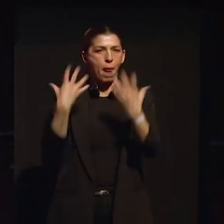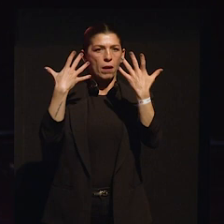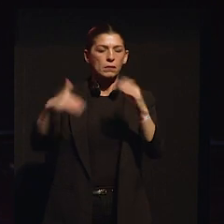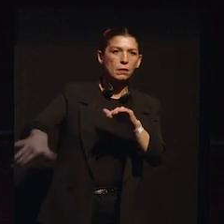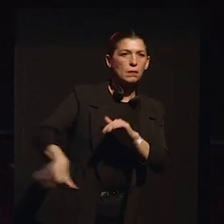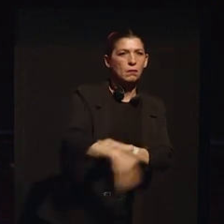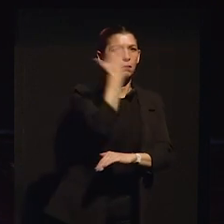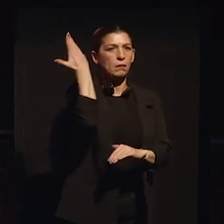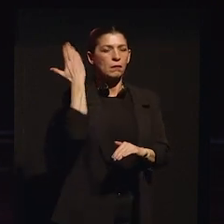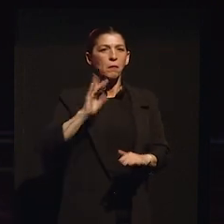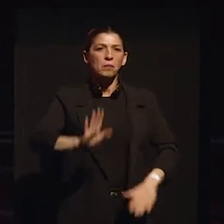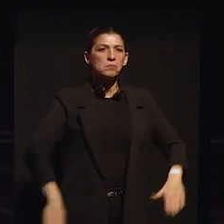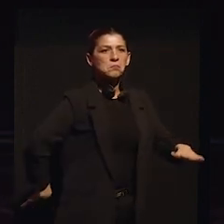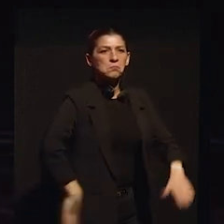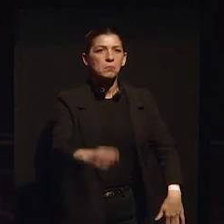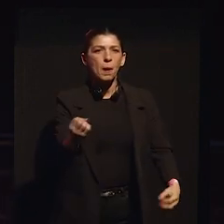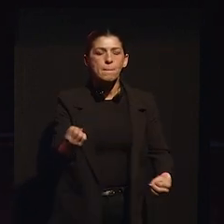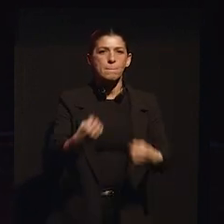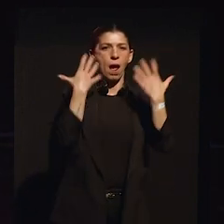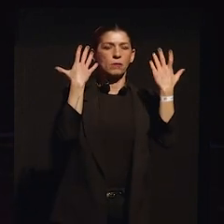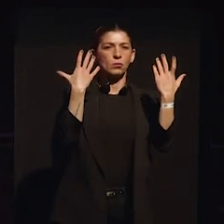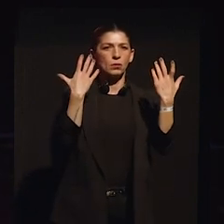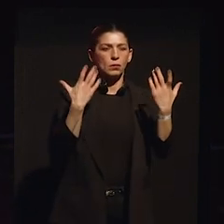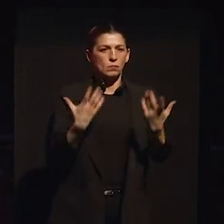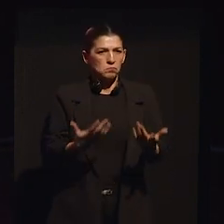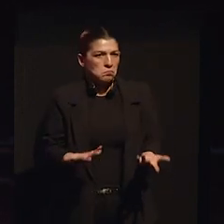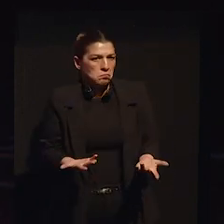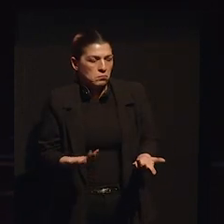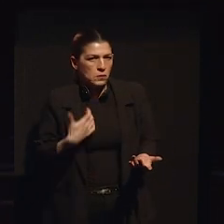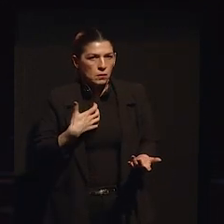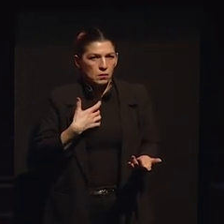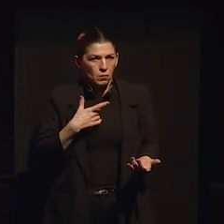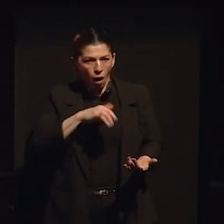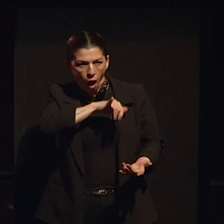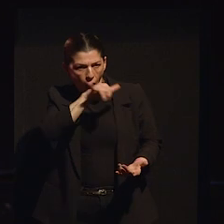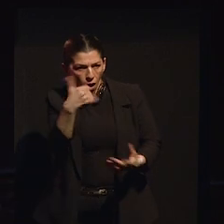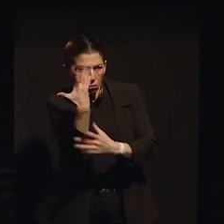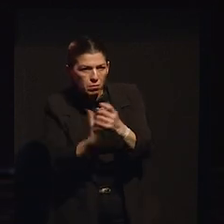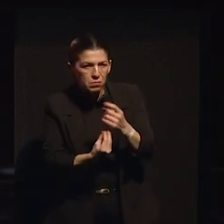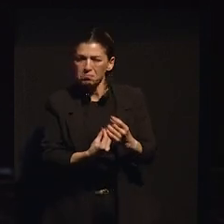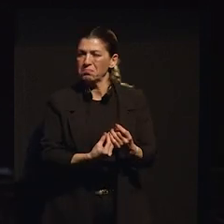A year after that, all of a sudden, my husband left me. It was as if he left to go to the market. He just left.